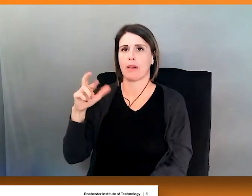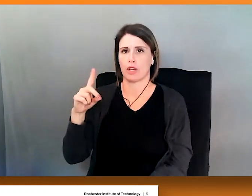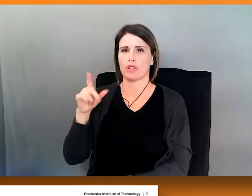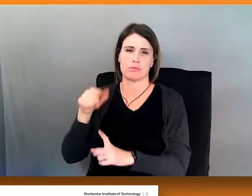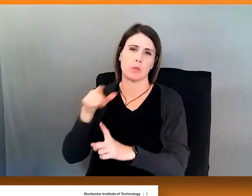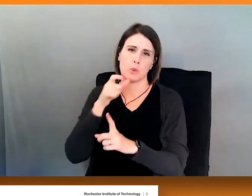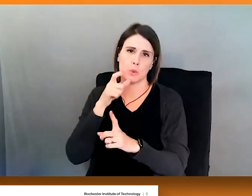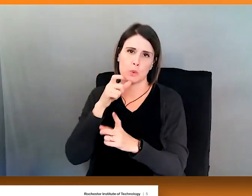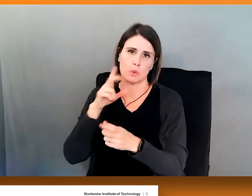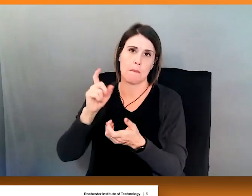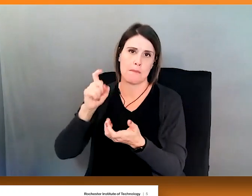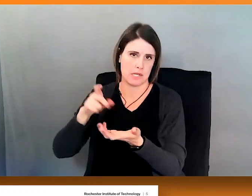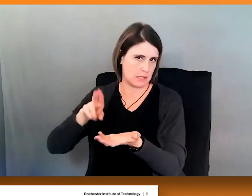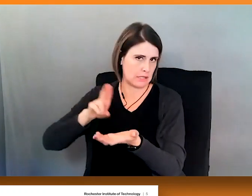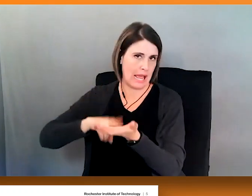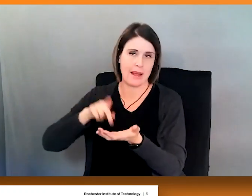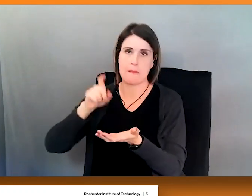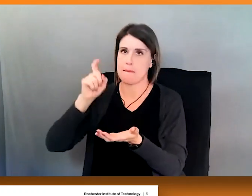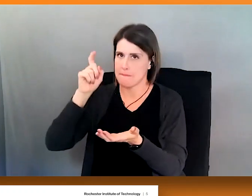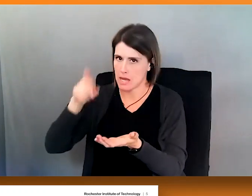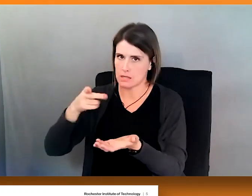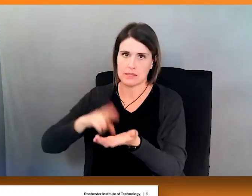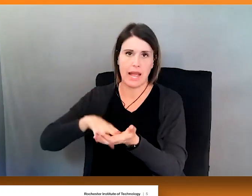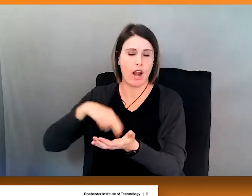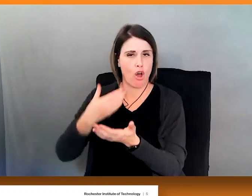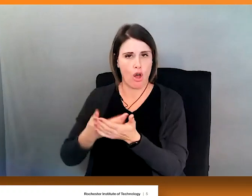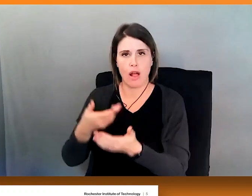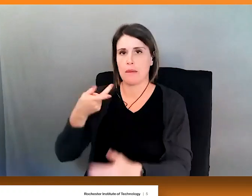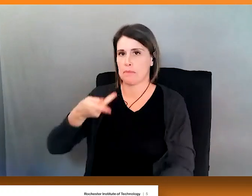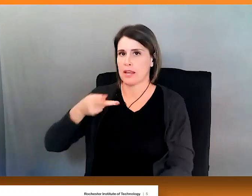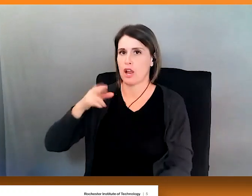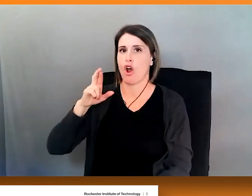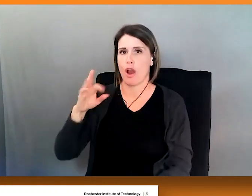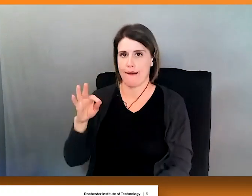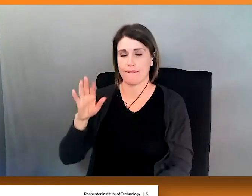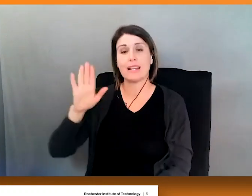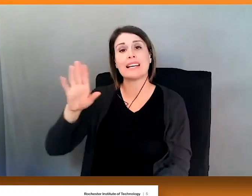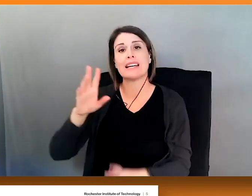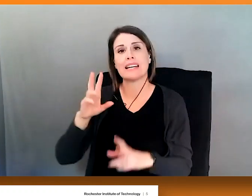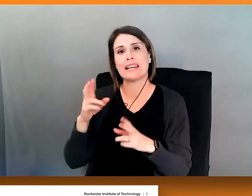So he has to sign all PRFs, and his title is Associate Dean of Research,